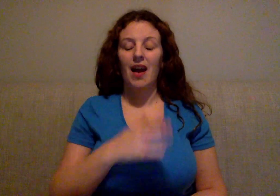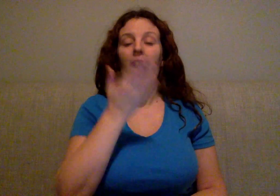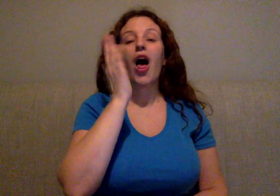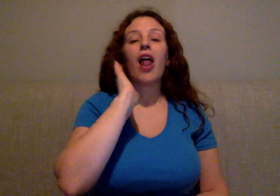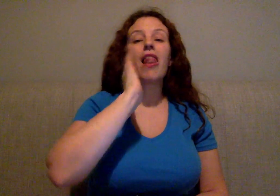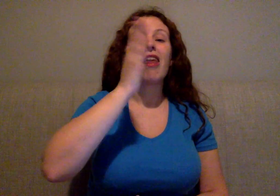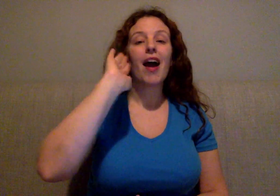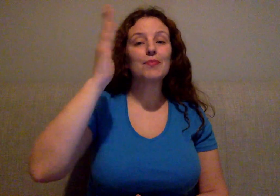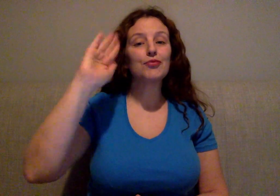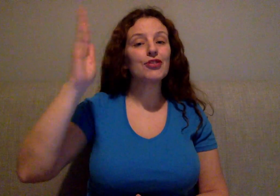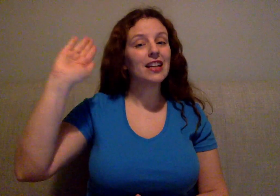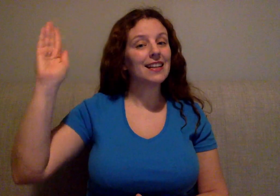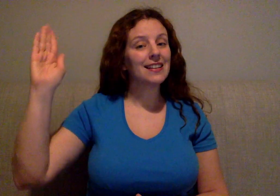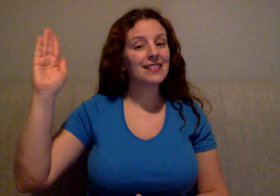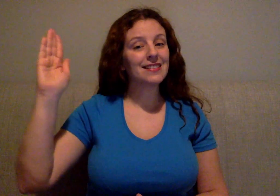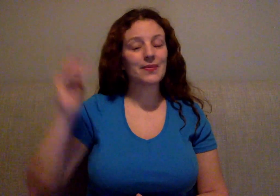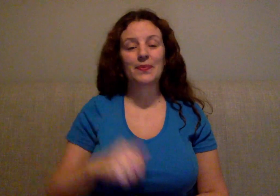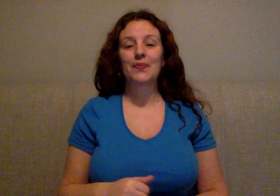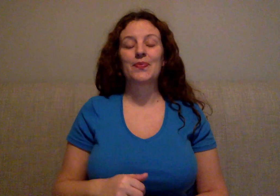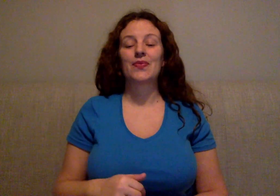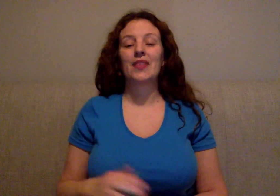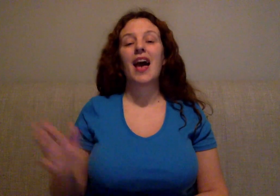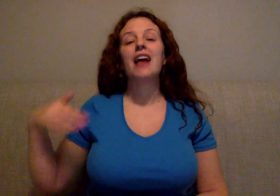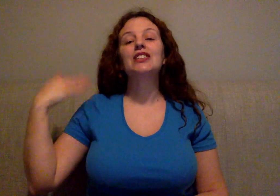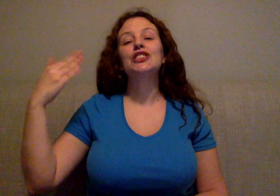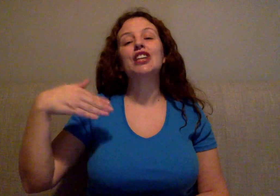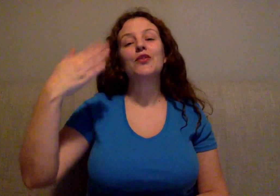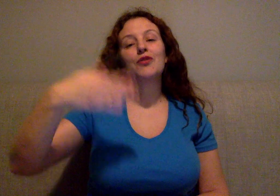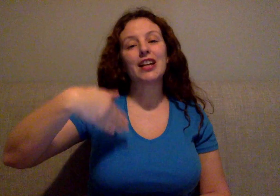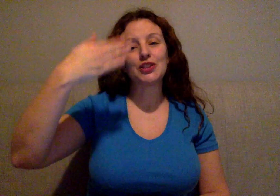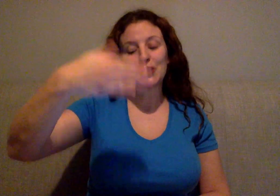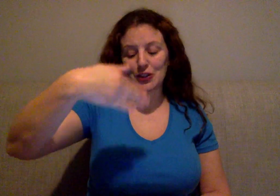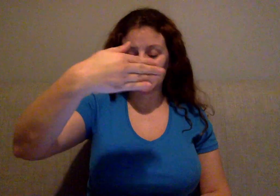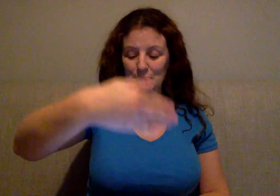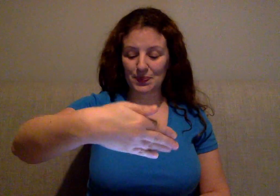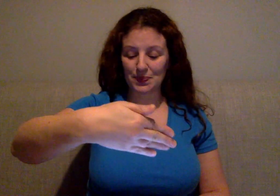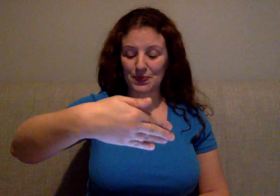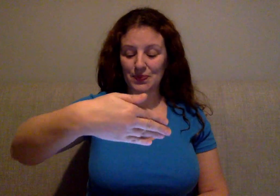LIBRARY GENERATION